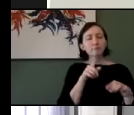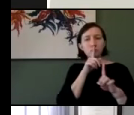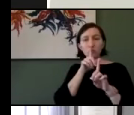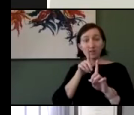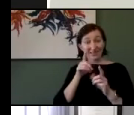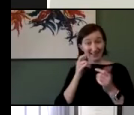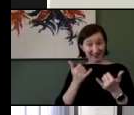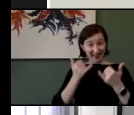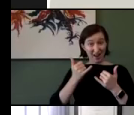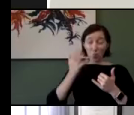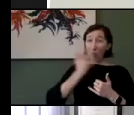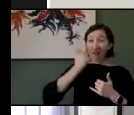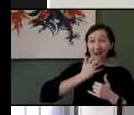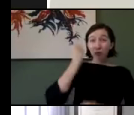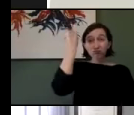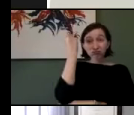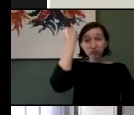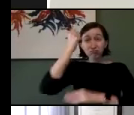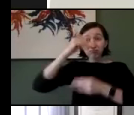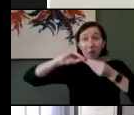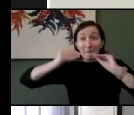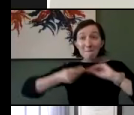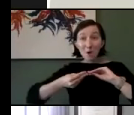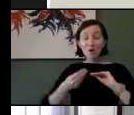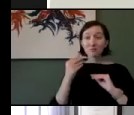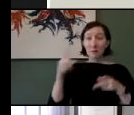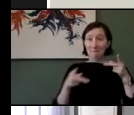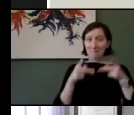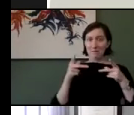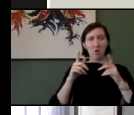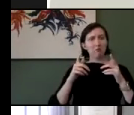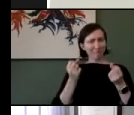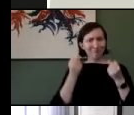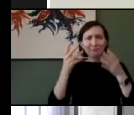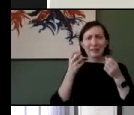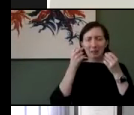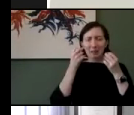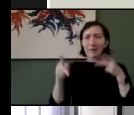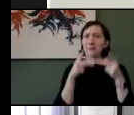on today's webinar. We're excited about it. We'll do our best to get to everyone's questions.